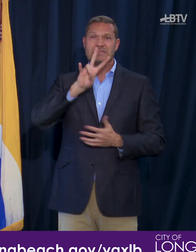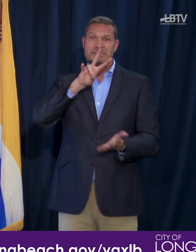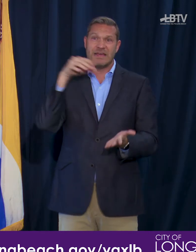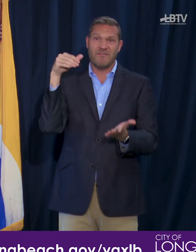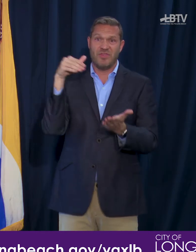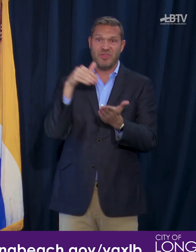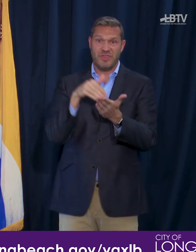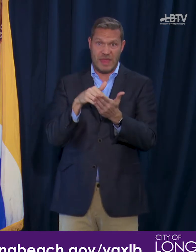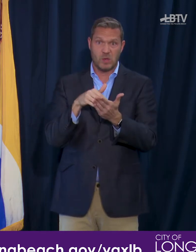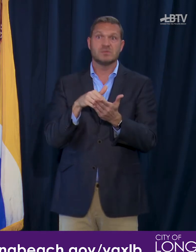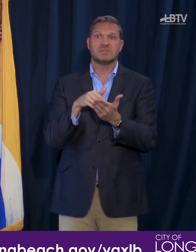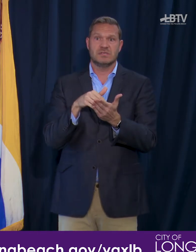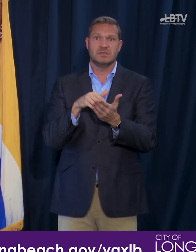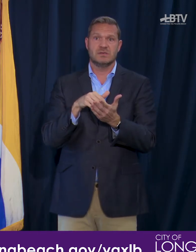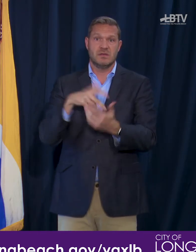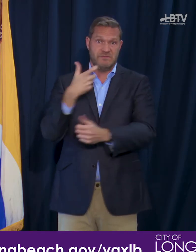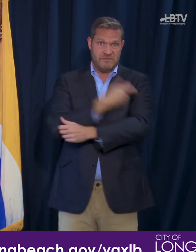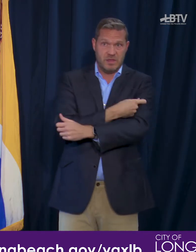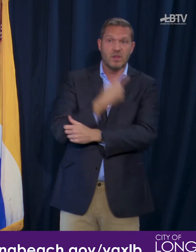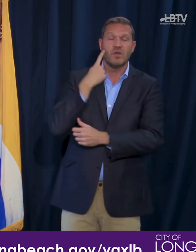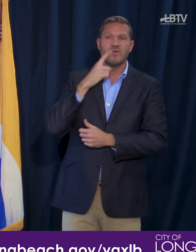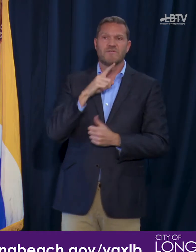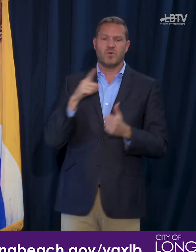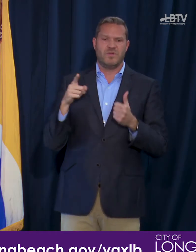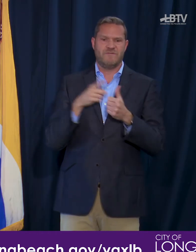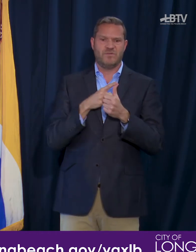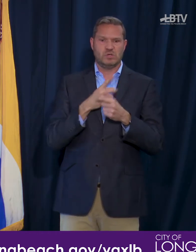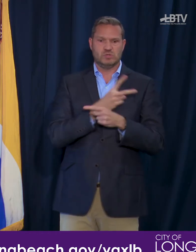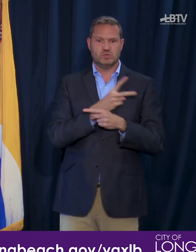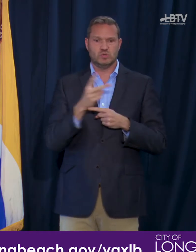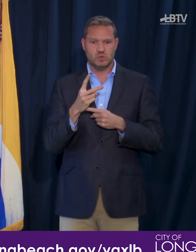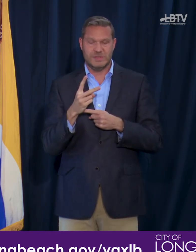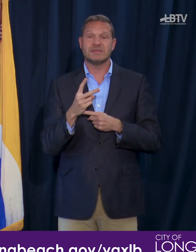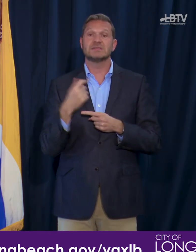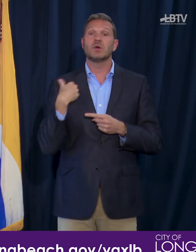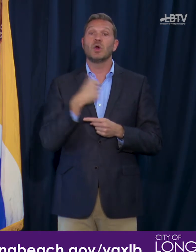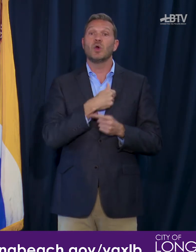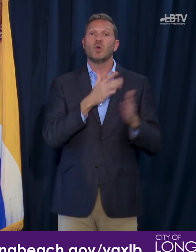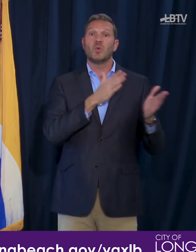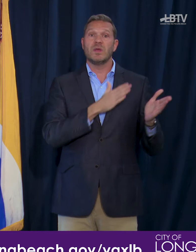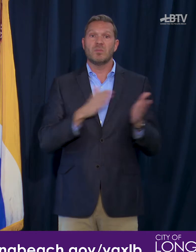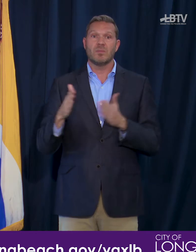the first two weeks of February, we have, we are prepared with 2500 doses there and